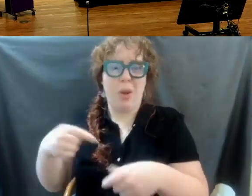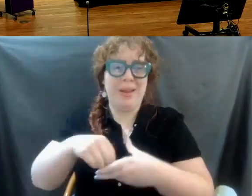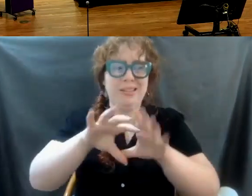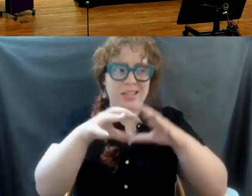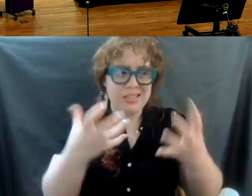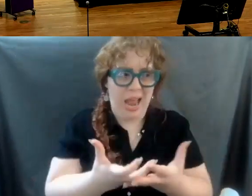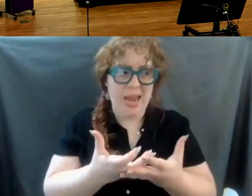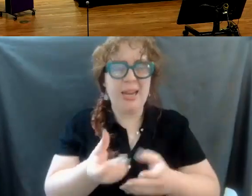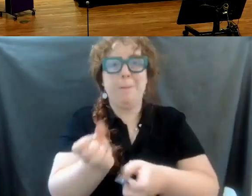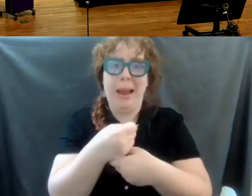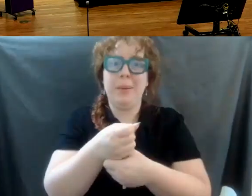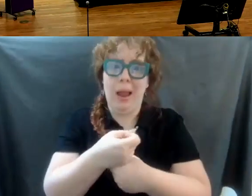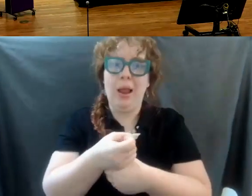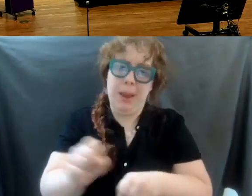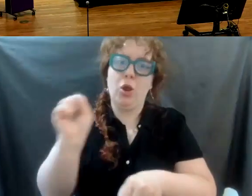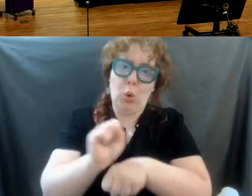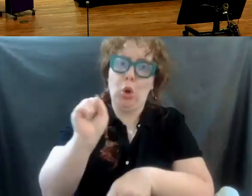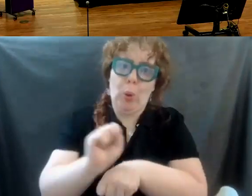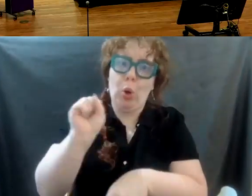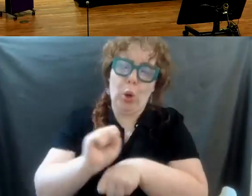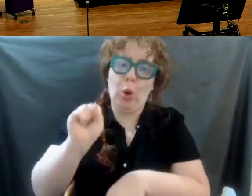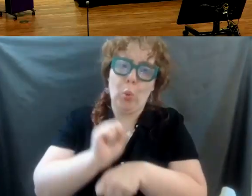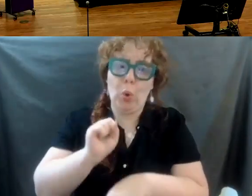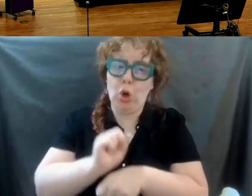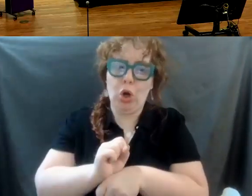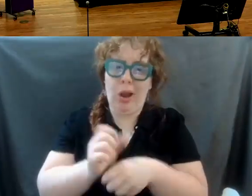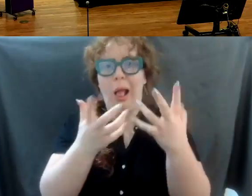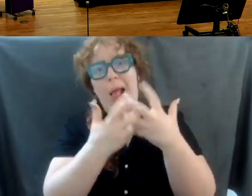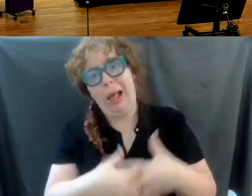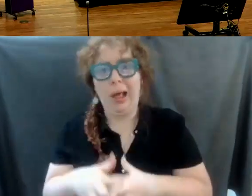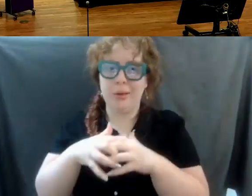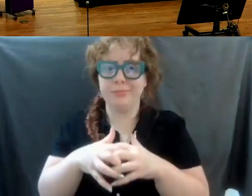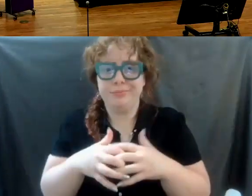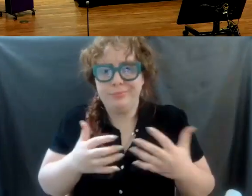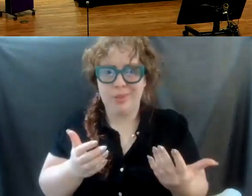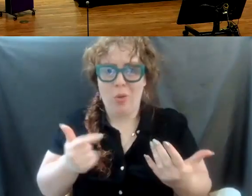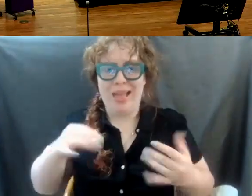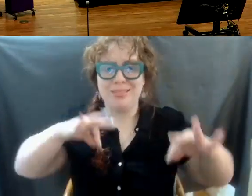Wellness, to be able to fit within a capitalistic system of keeping the order.